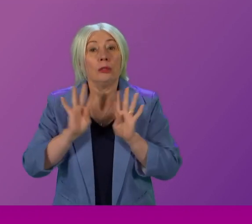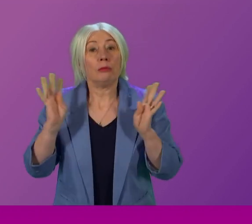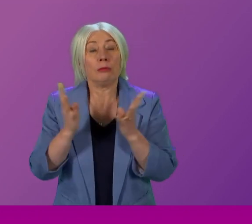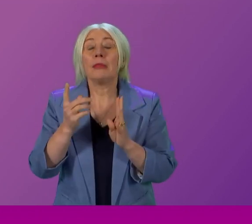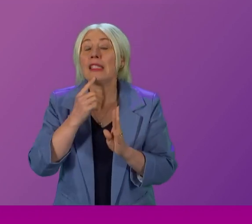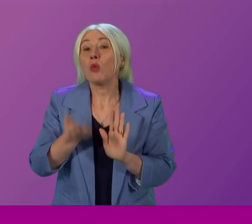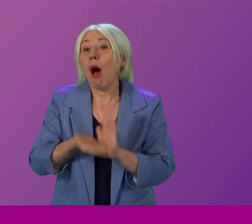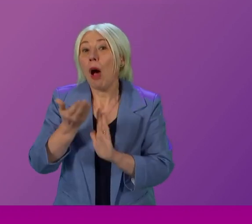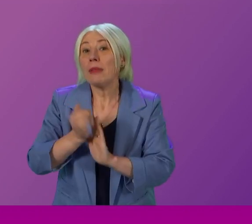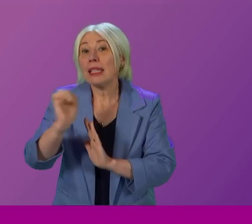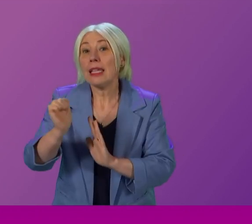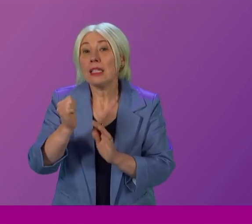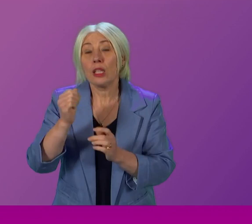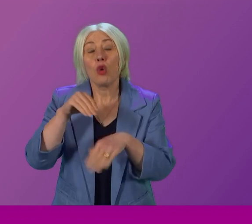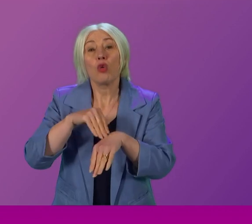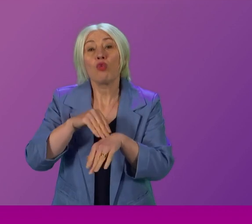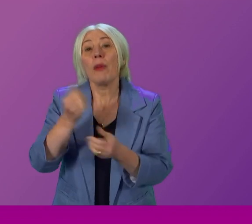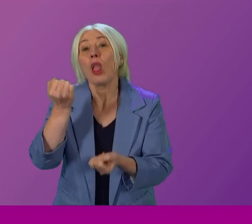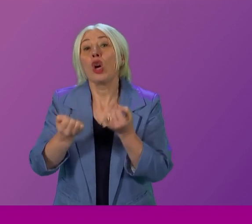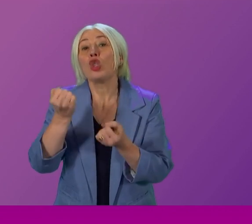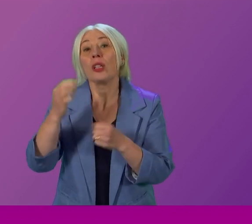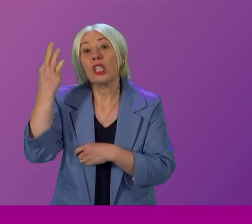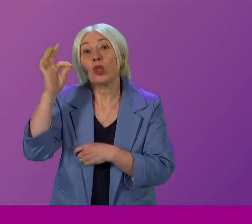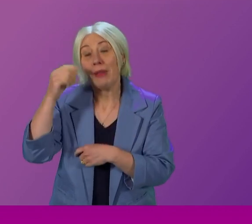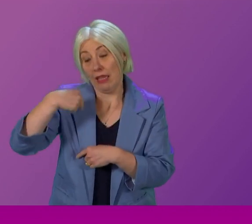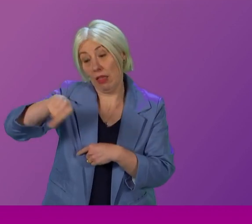update the Criminal Justice Committee this week. Both the cabinet secretary